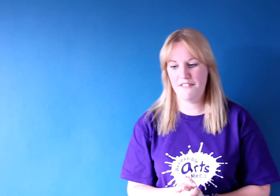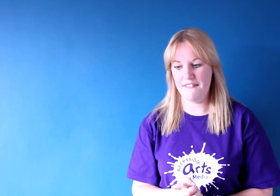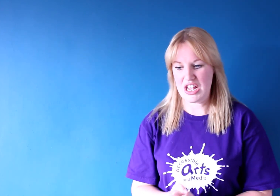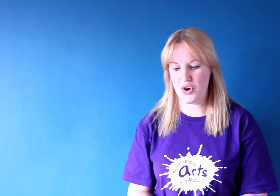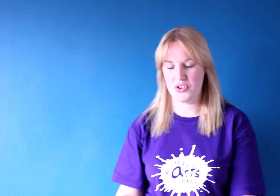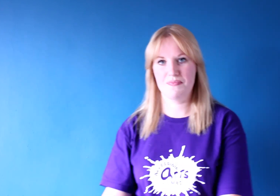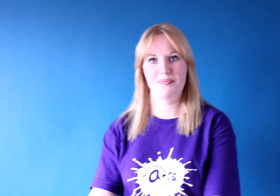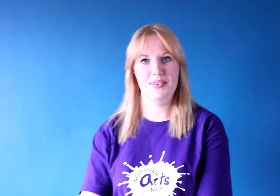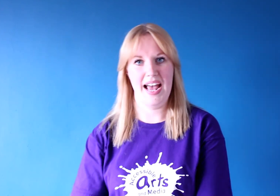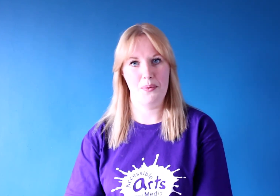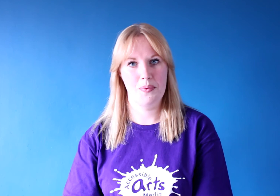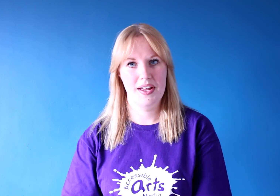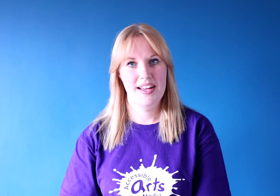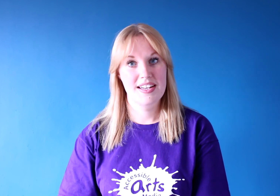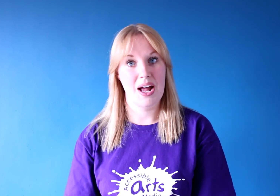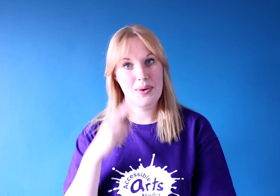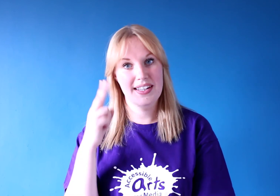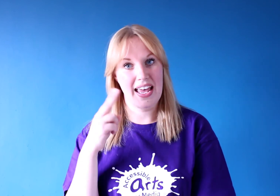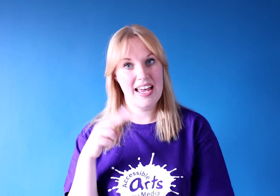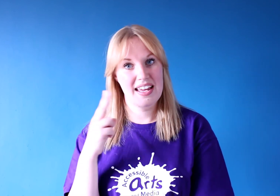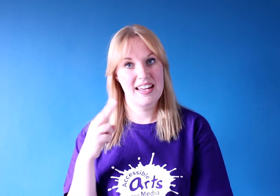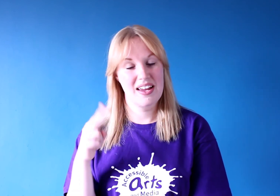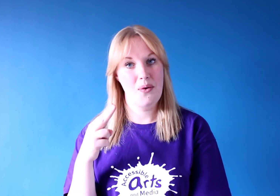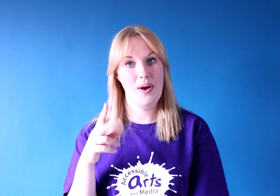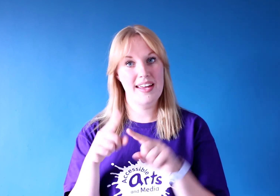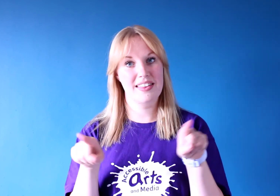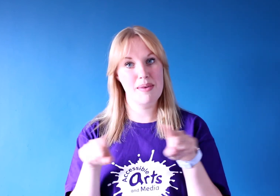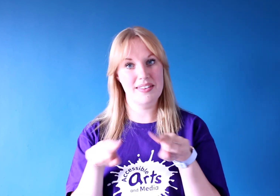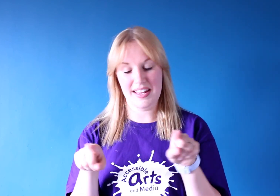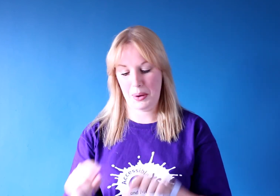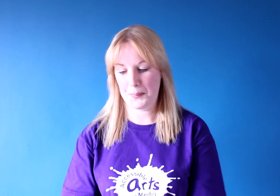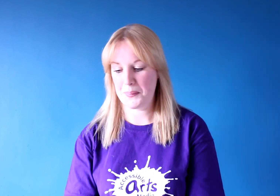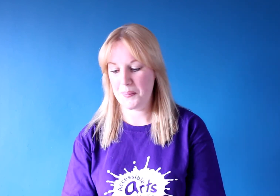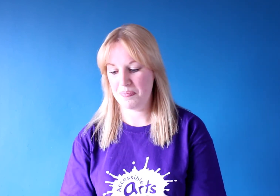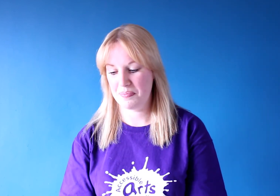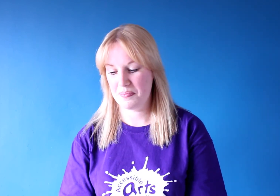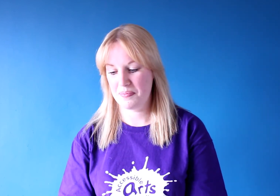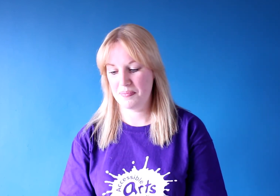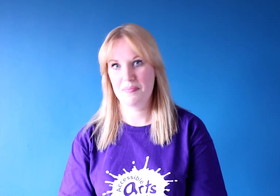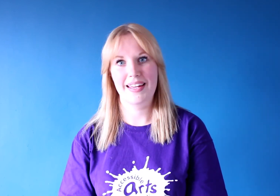Very good. Now. Shall we sing it with the music?